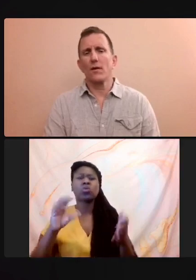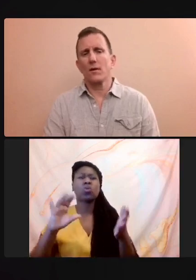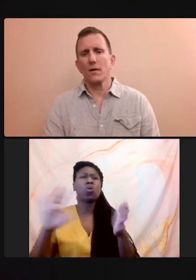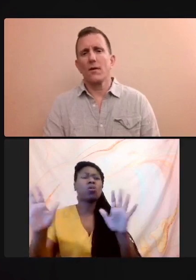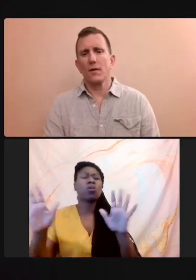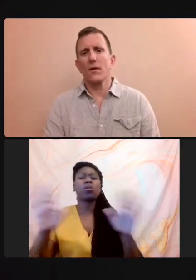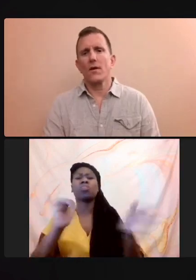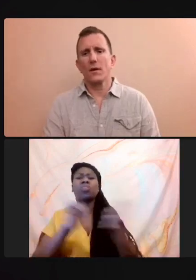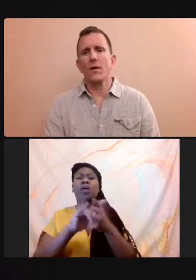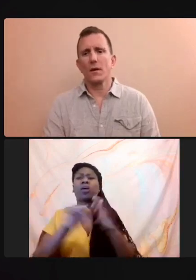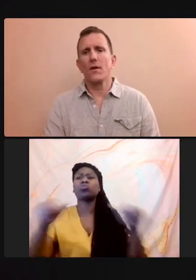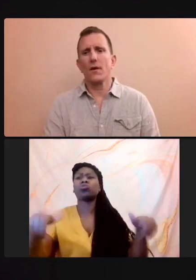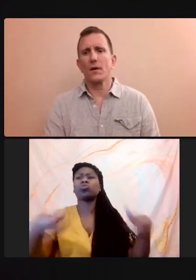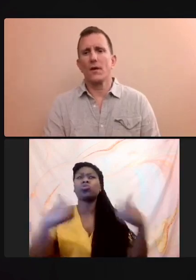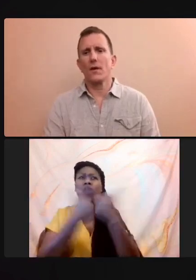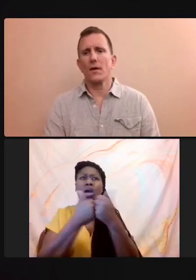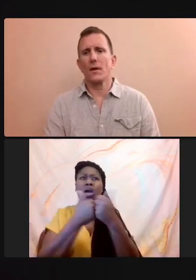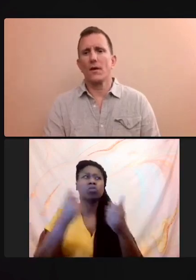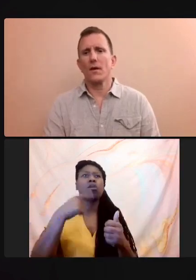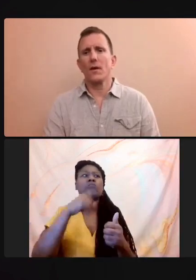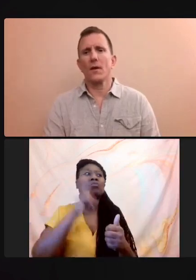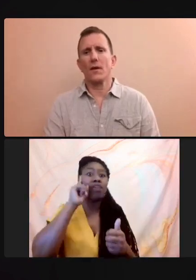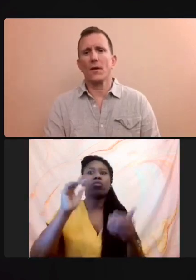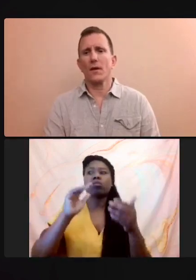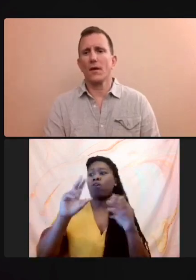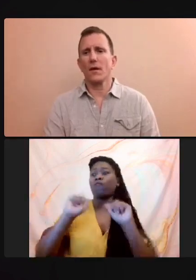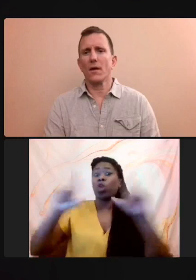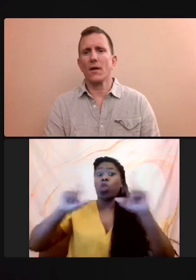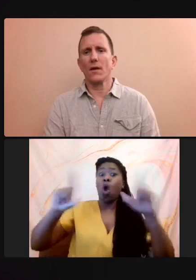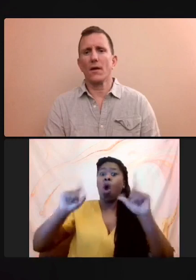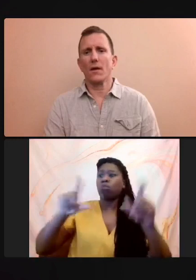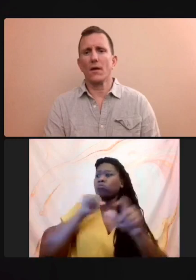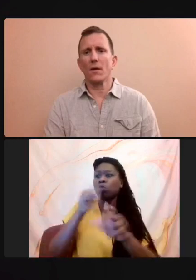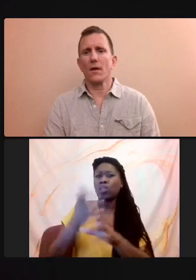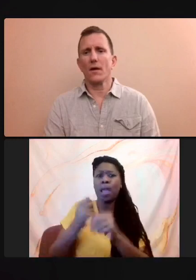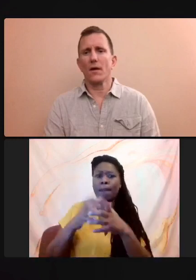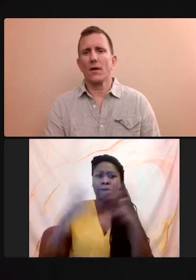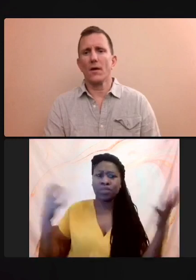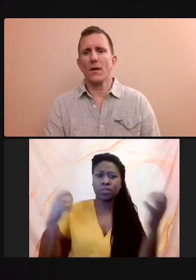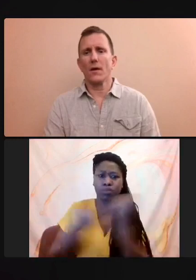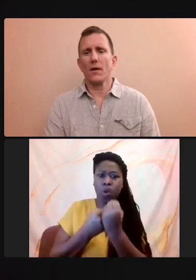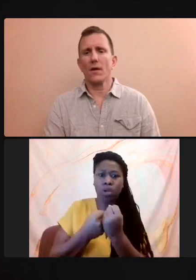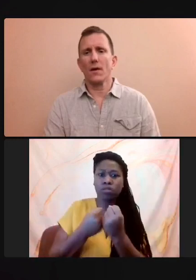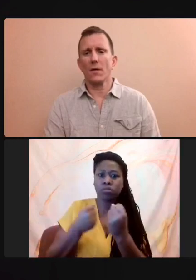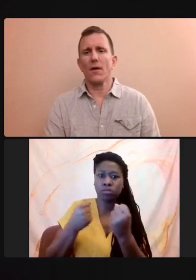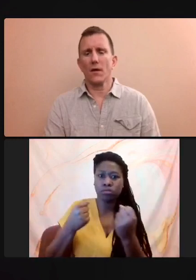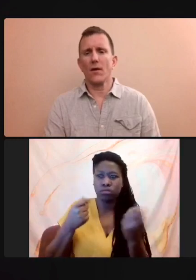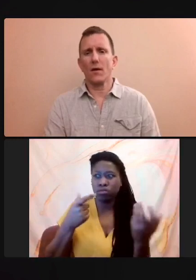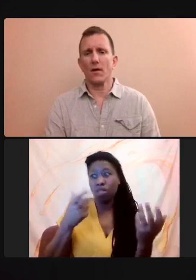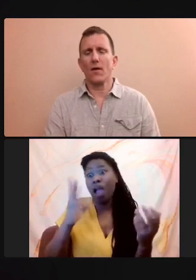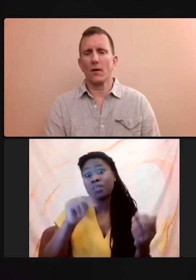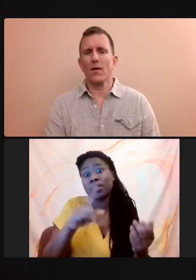It's you know, they said, oh, yeah, right. You know, it's a deaf person. They're signing great.